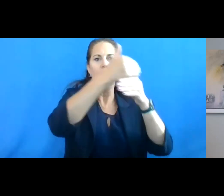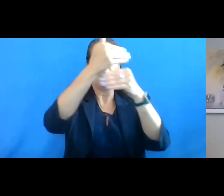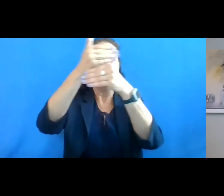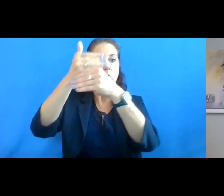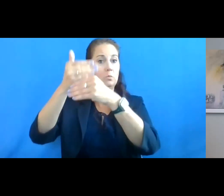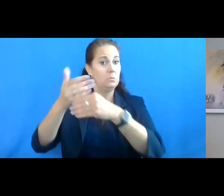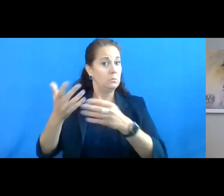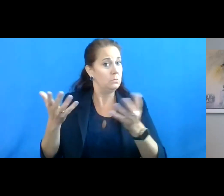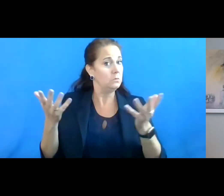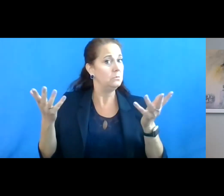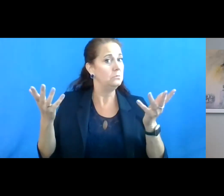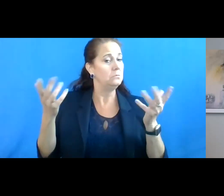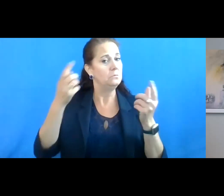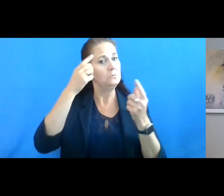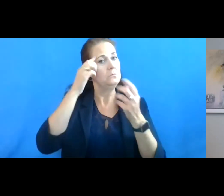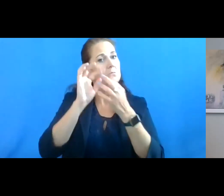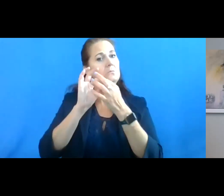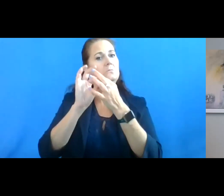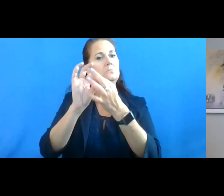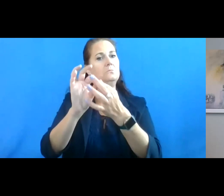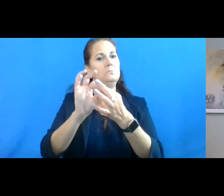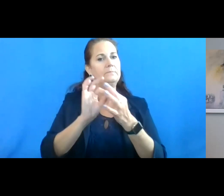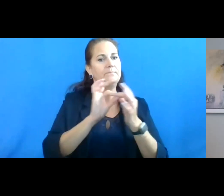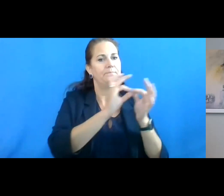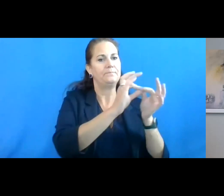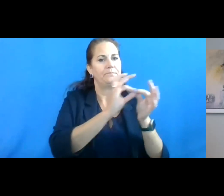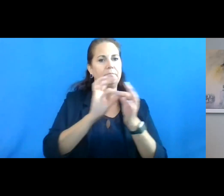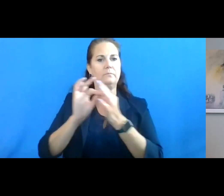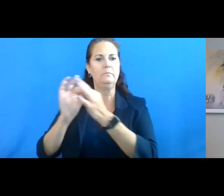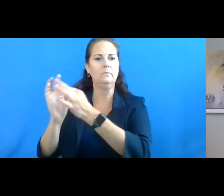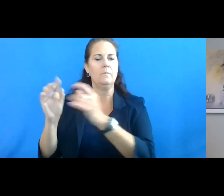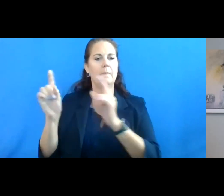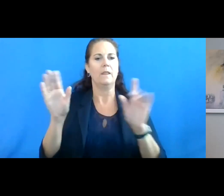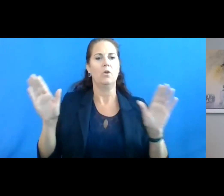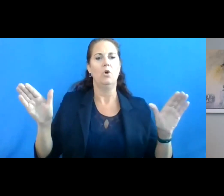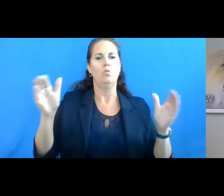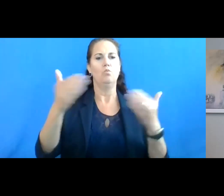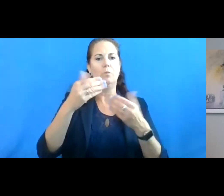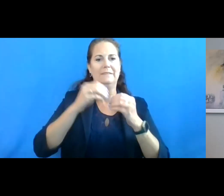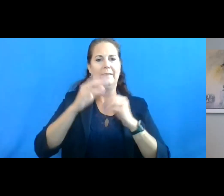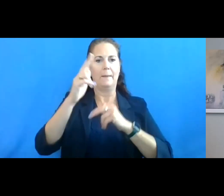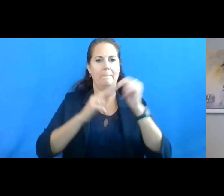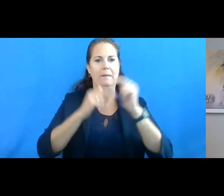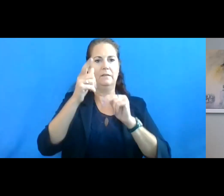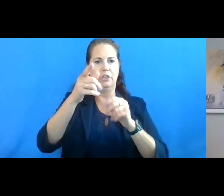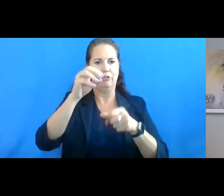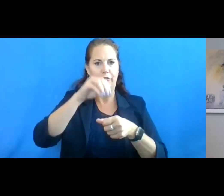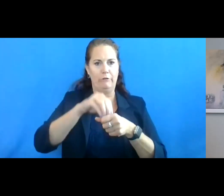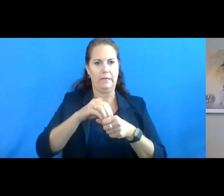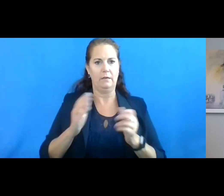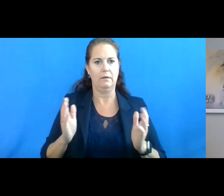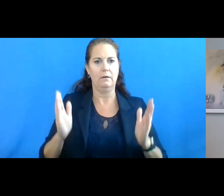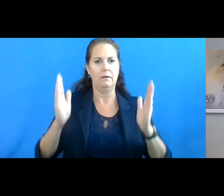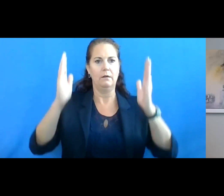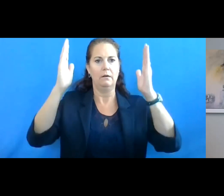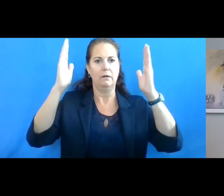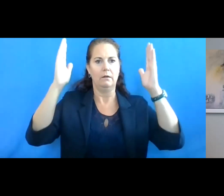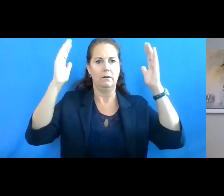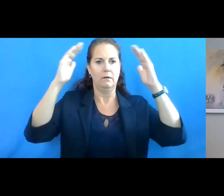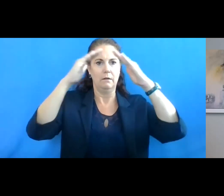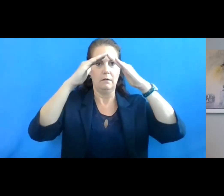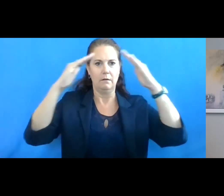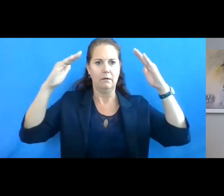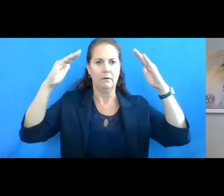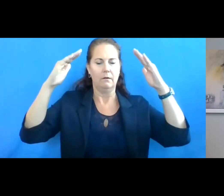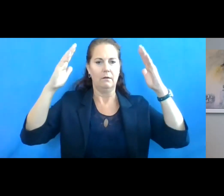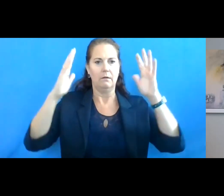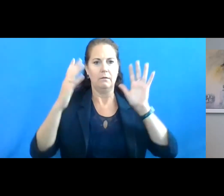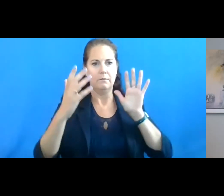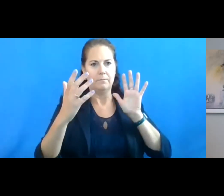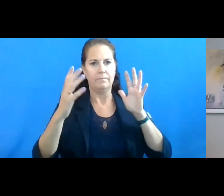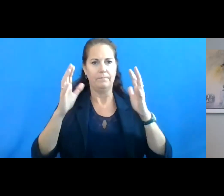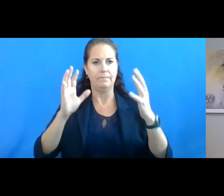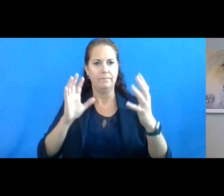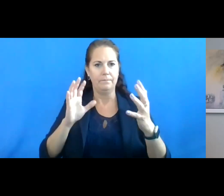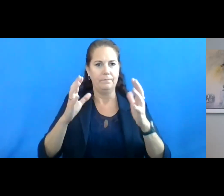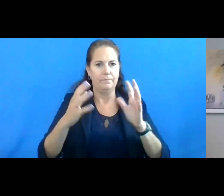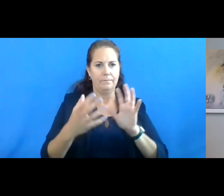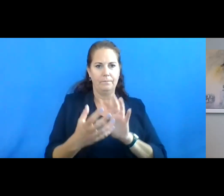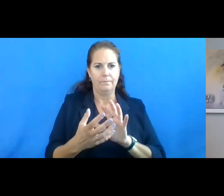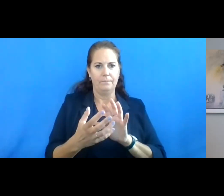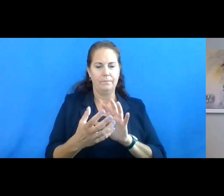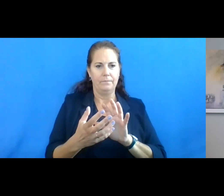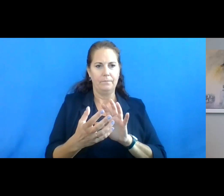And then where your room is situated in the building you're in.